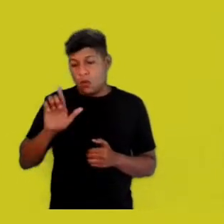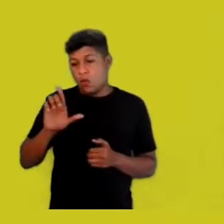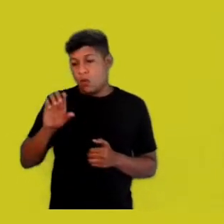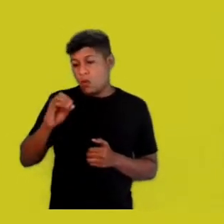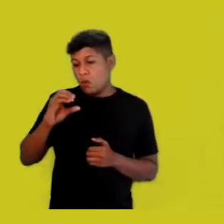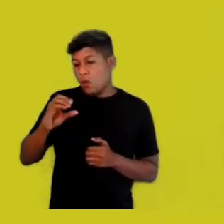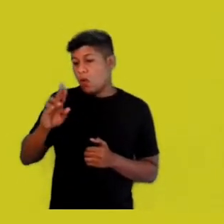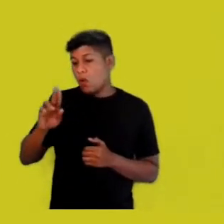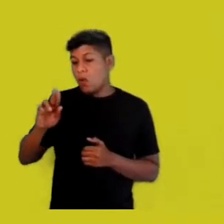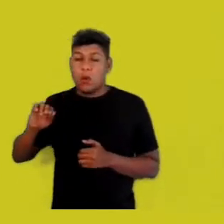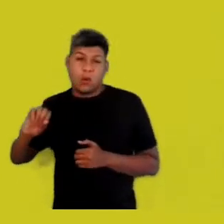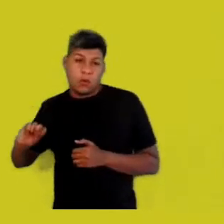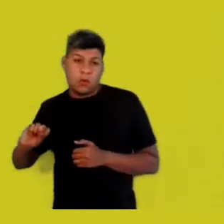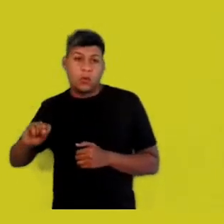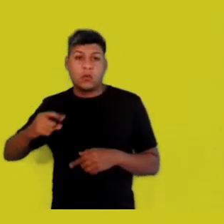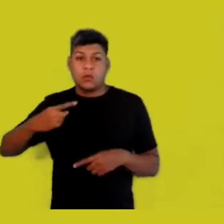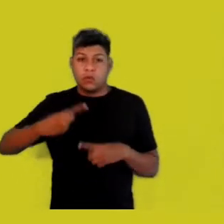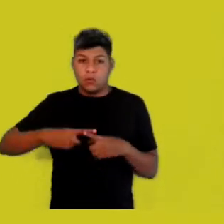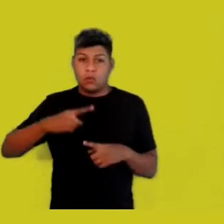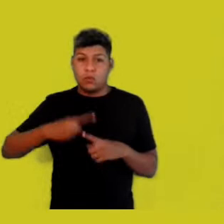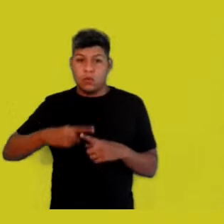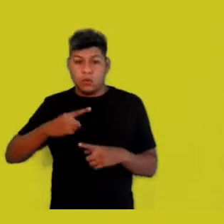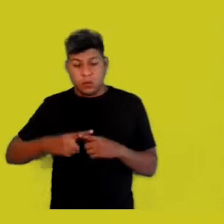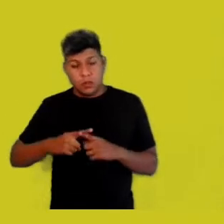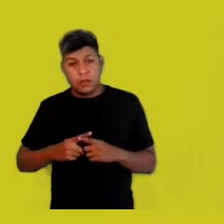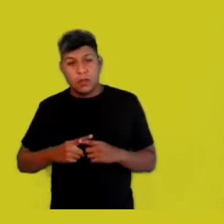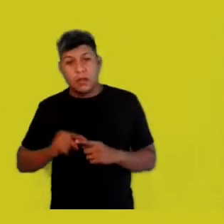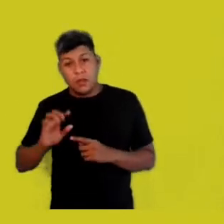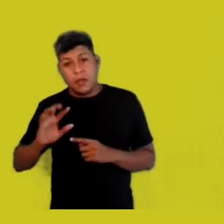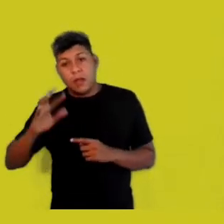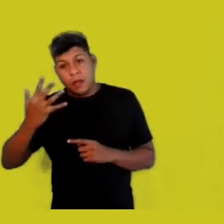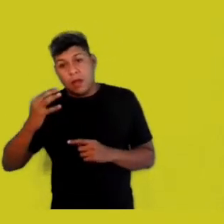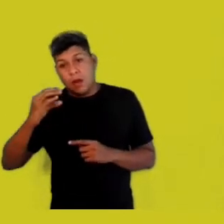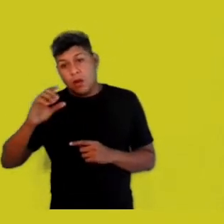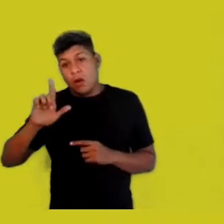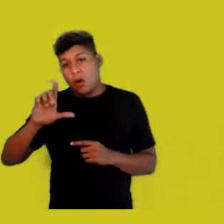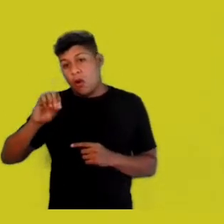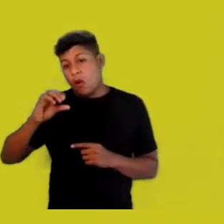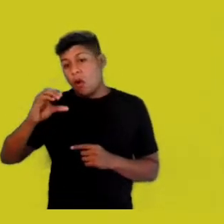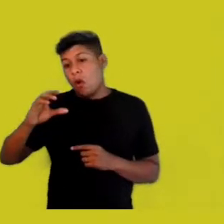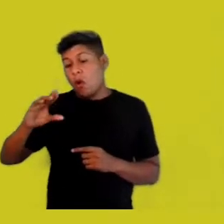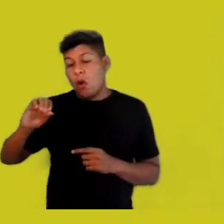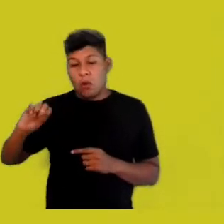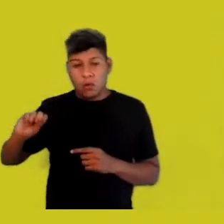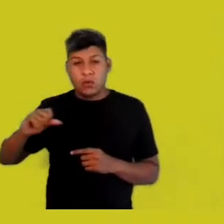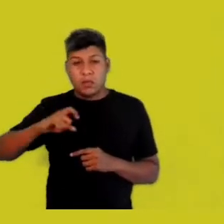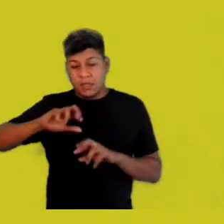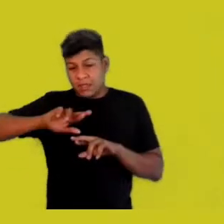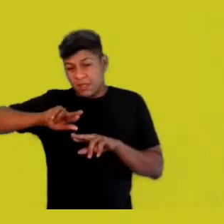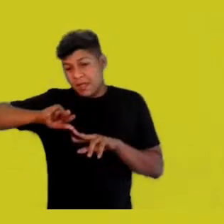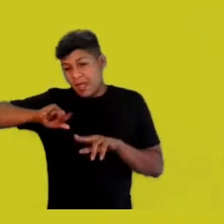because, oddly enough... Of course, λόγος has many designations.